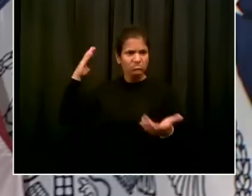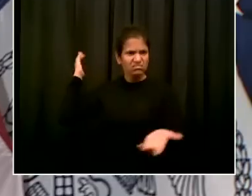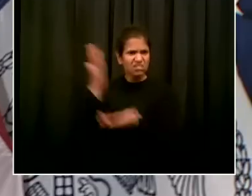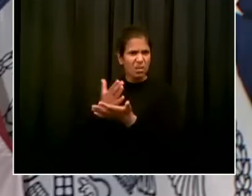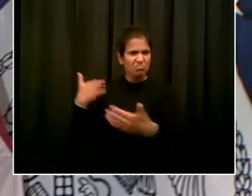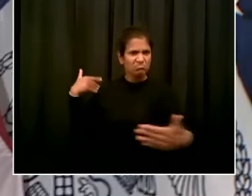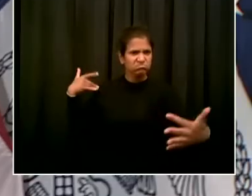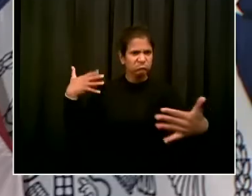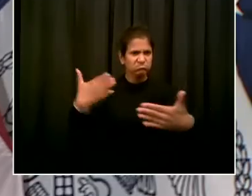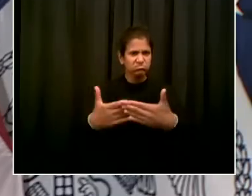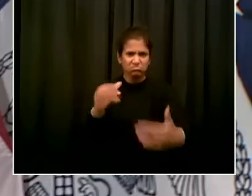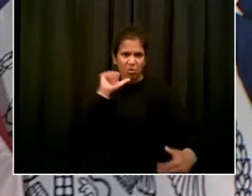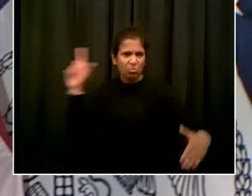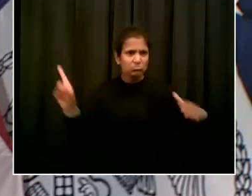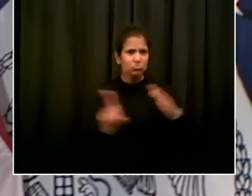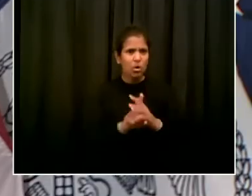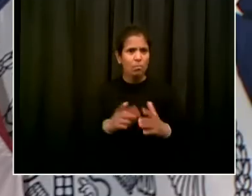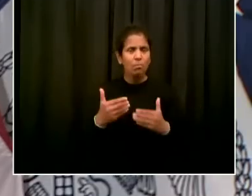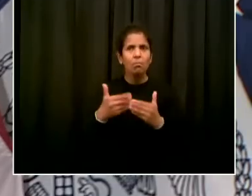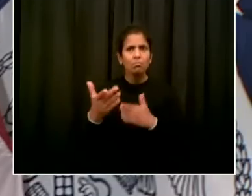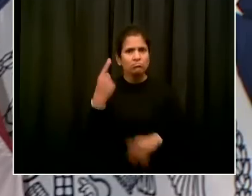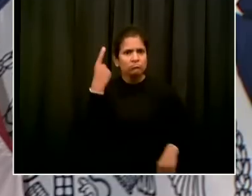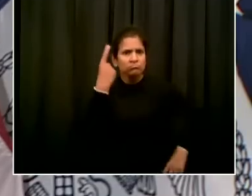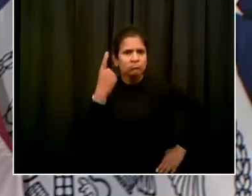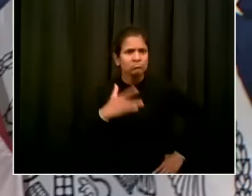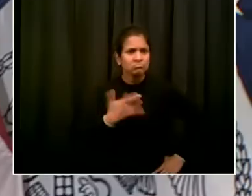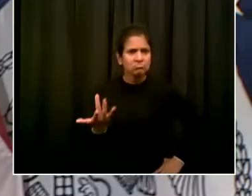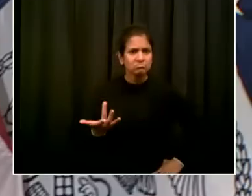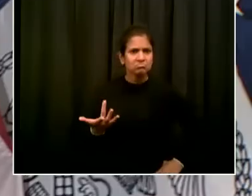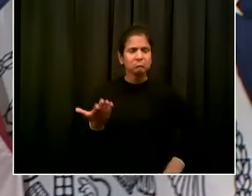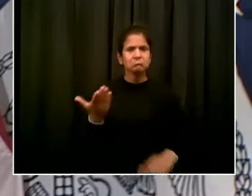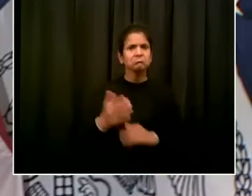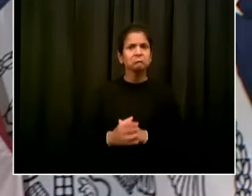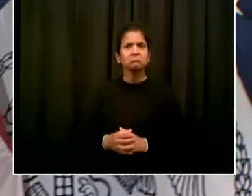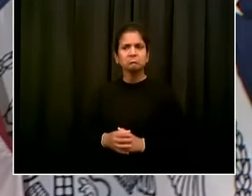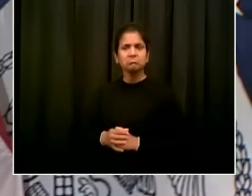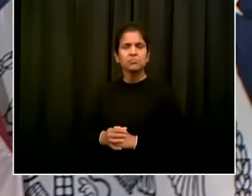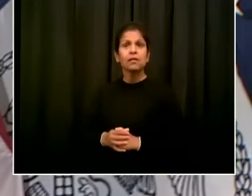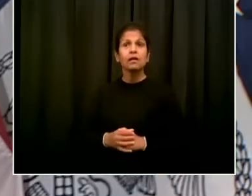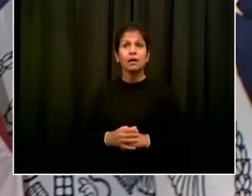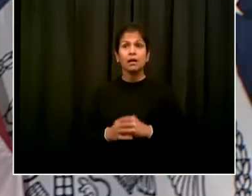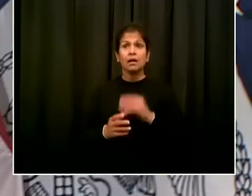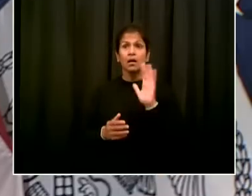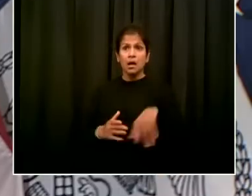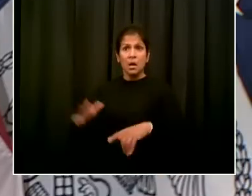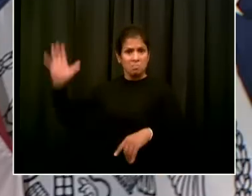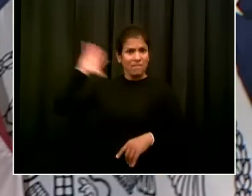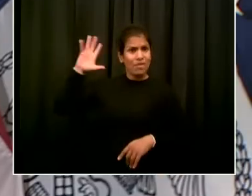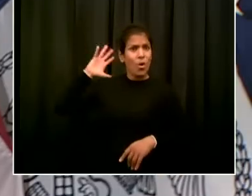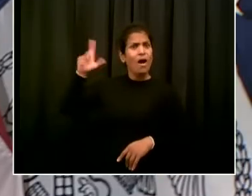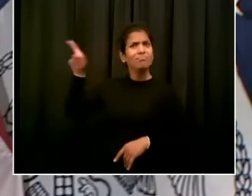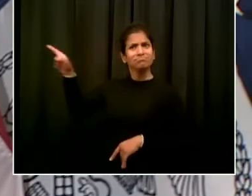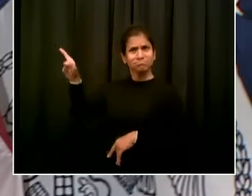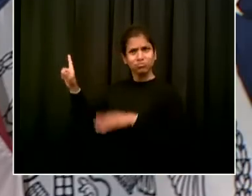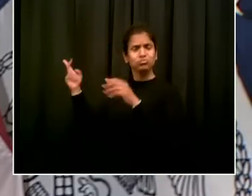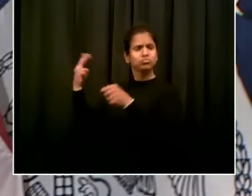VIOLENCE OR THE FAILURE TO